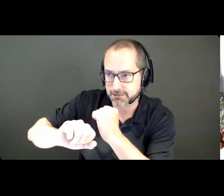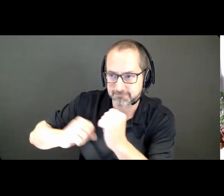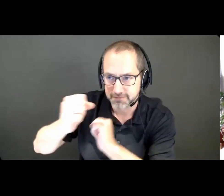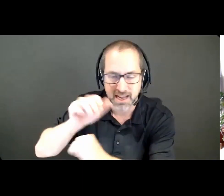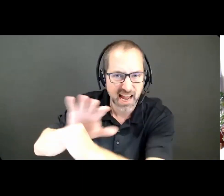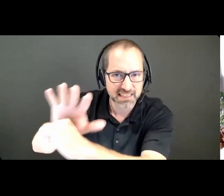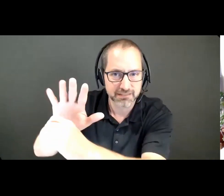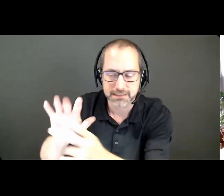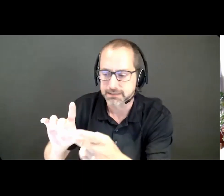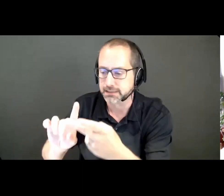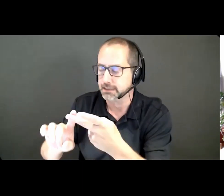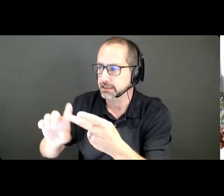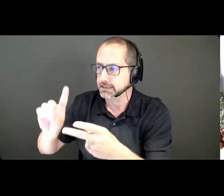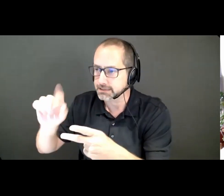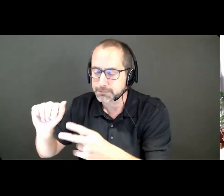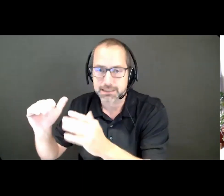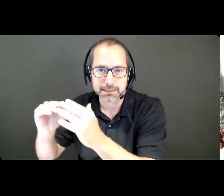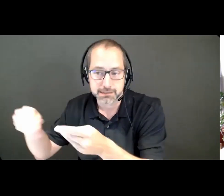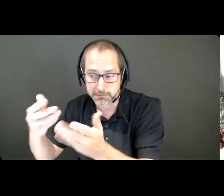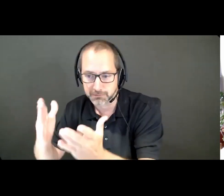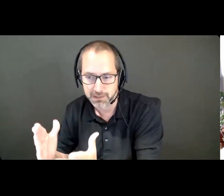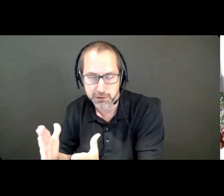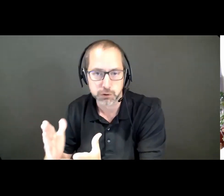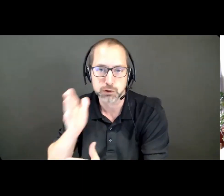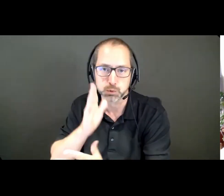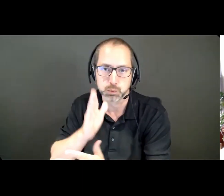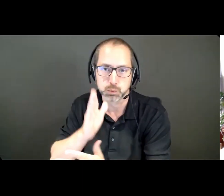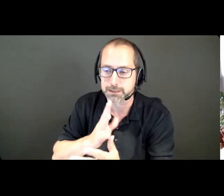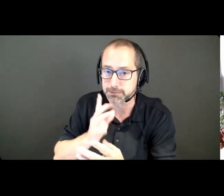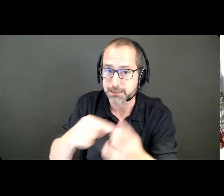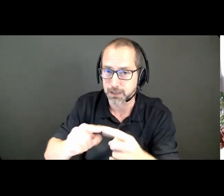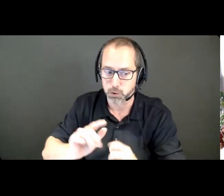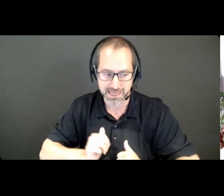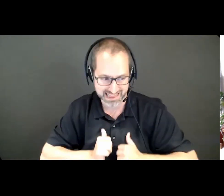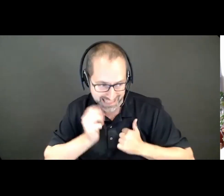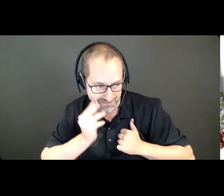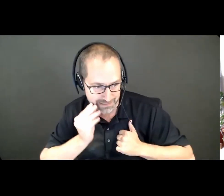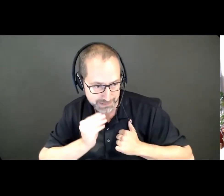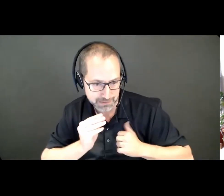will speak to the lived experiences, in community conditions, and the most pressing needs of